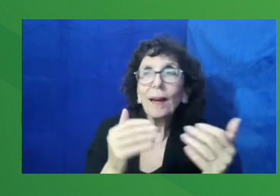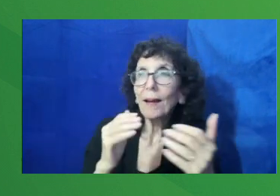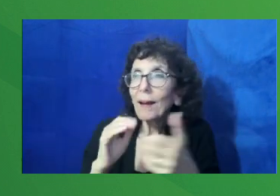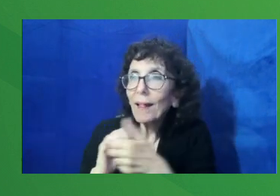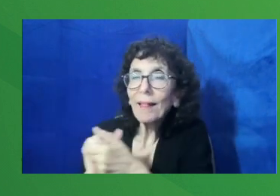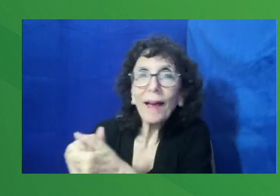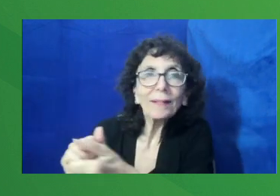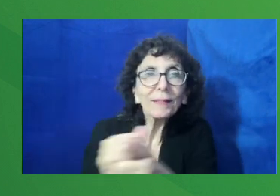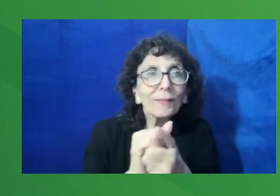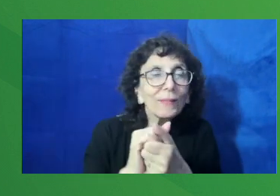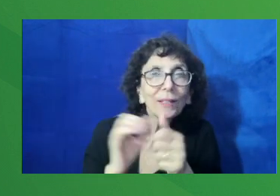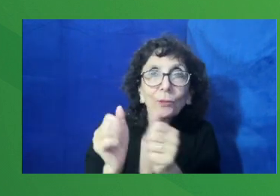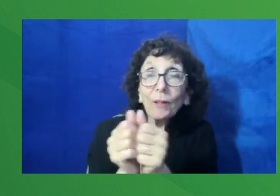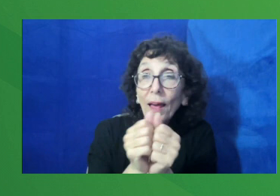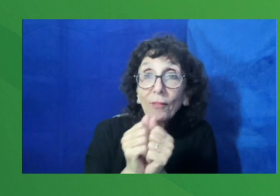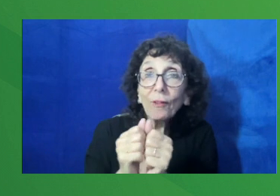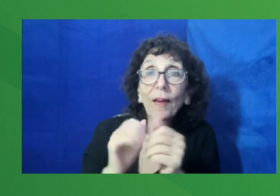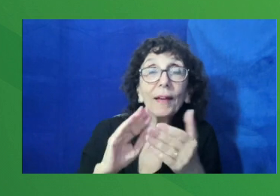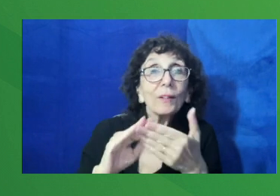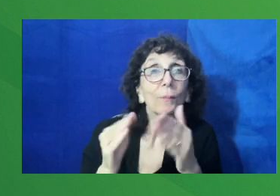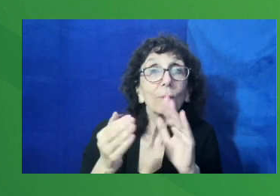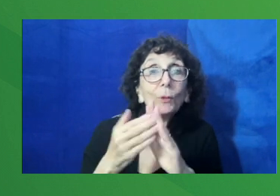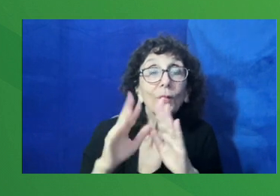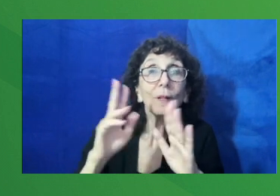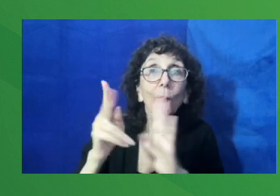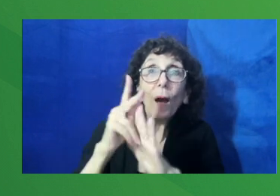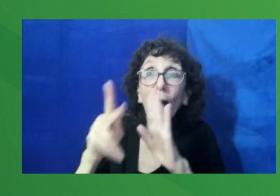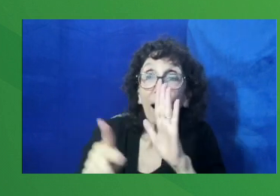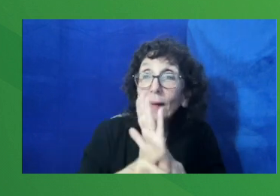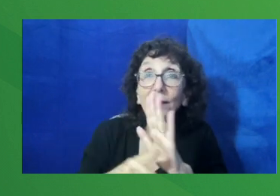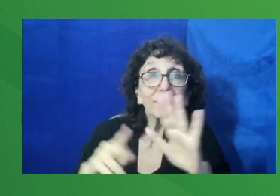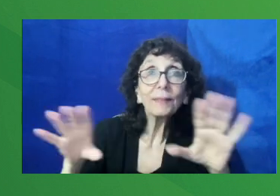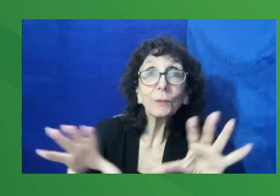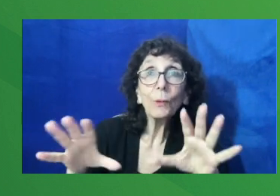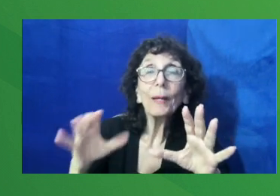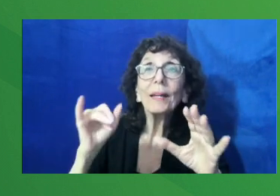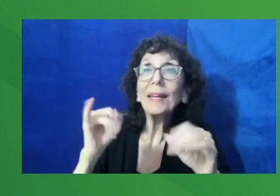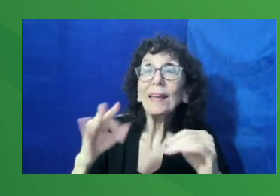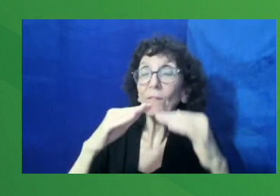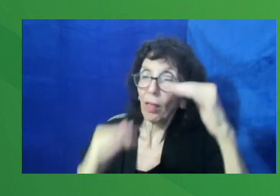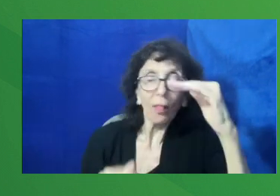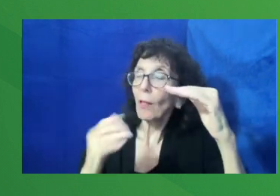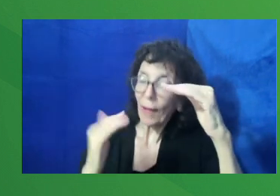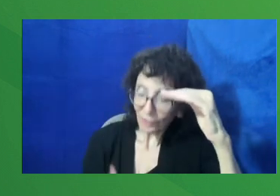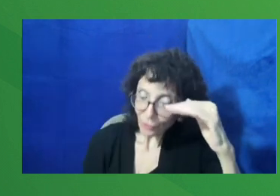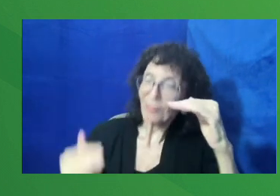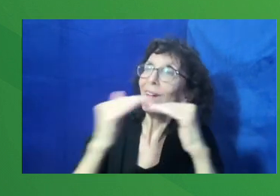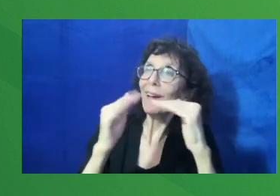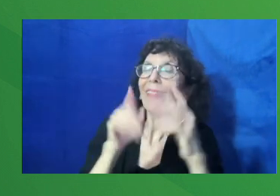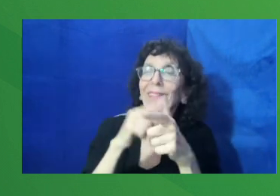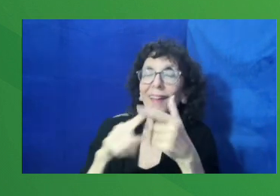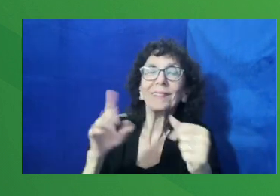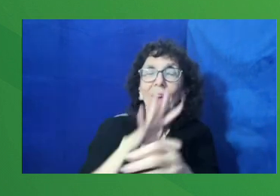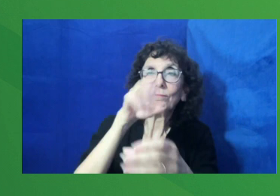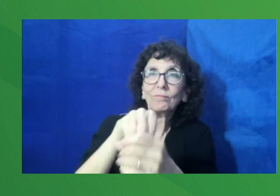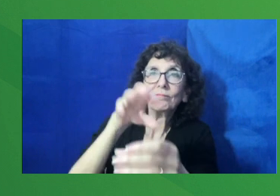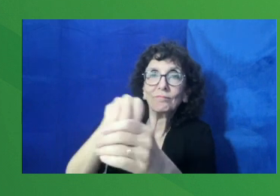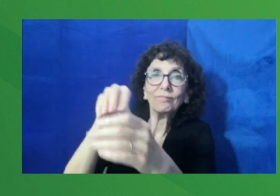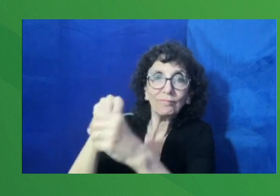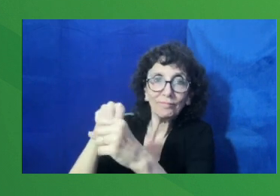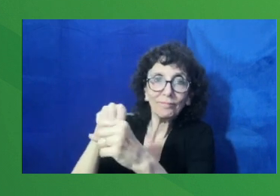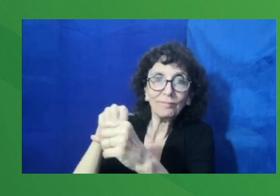and community-level policy responses? Next. And a final challenge, we must